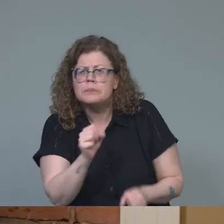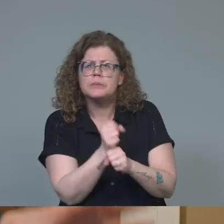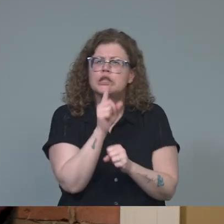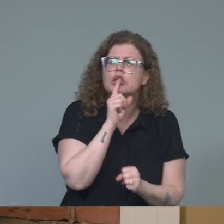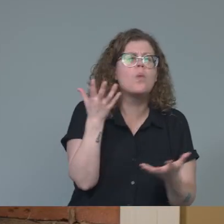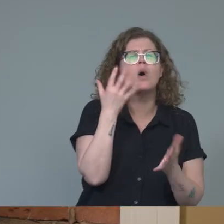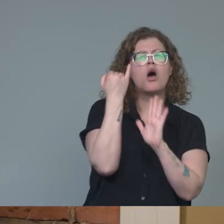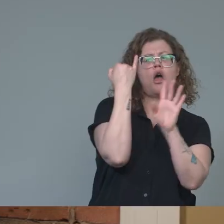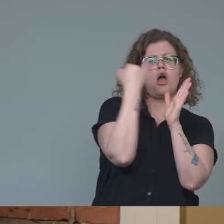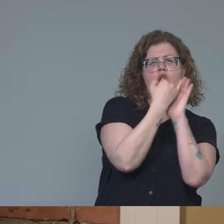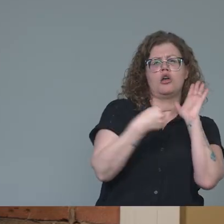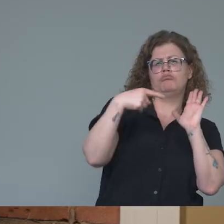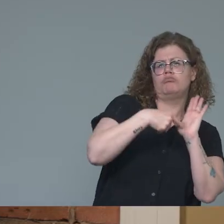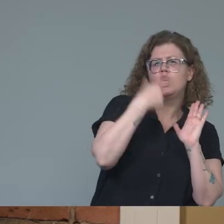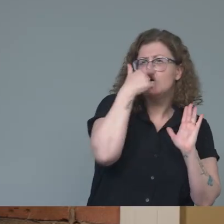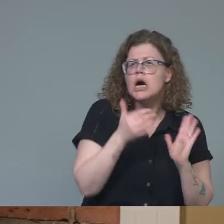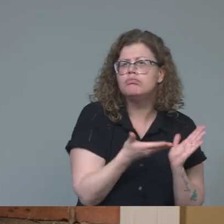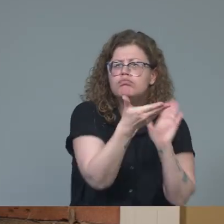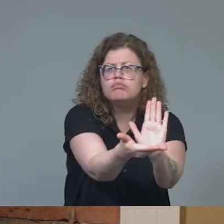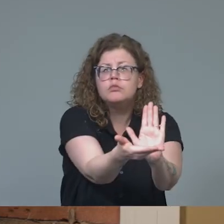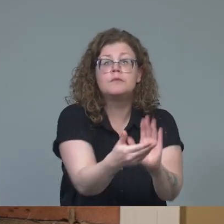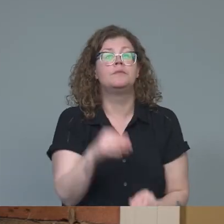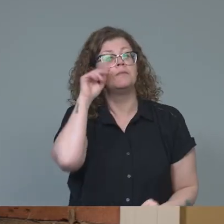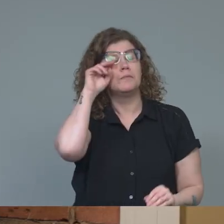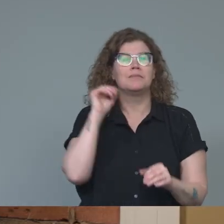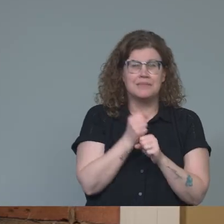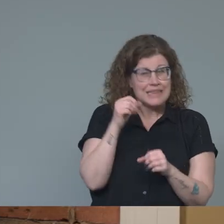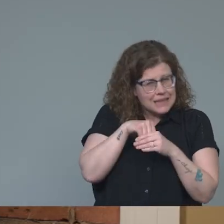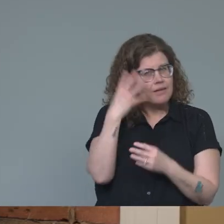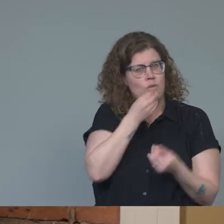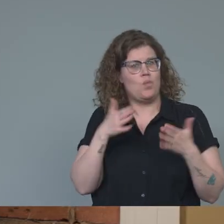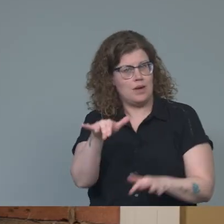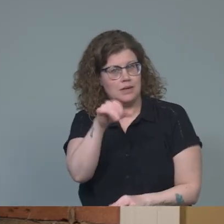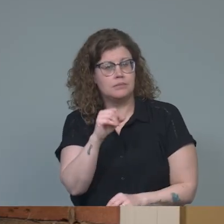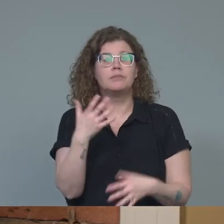pages by AJA Louden. So AJ has done some really excellent work with community around graffiti,